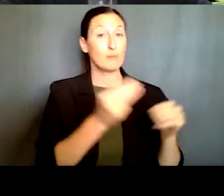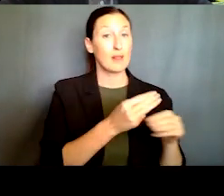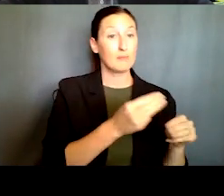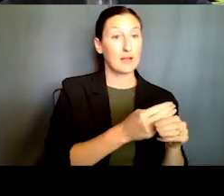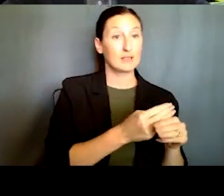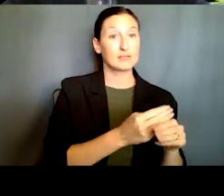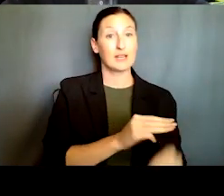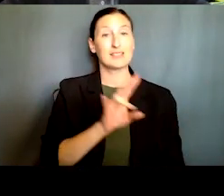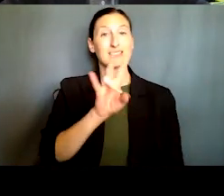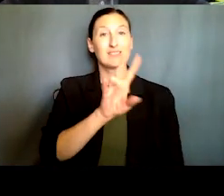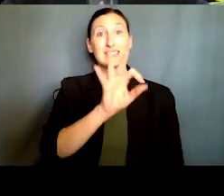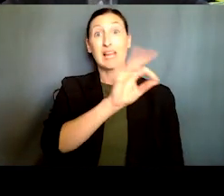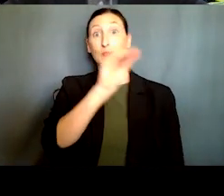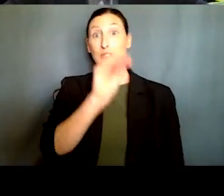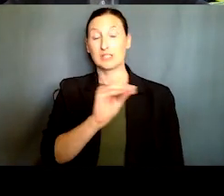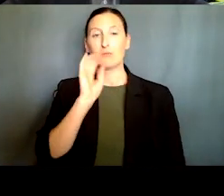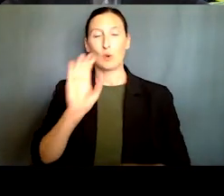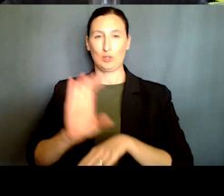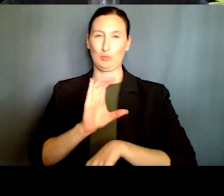and 79% in computer science.